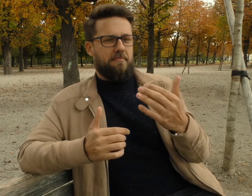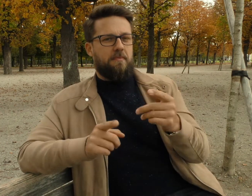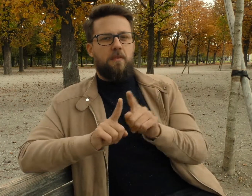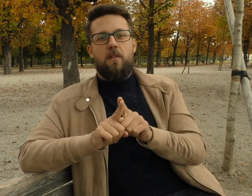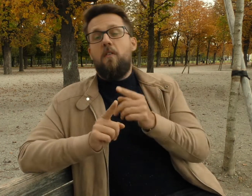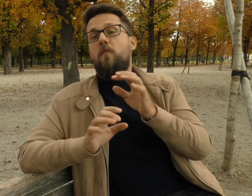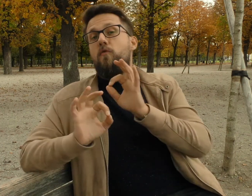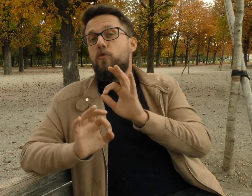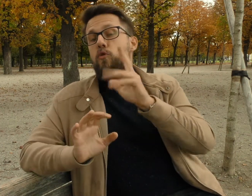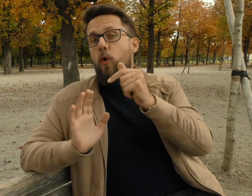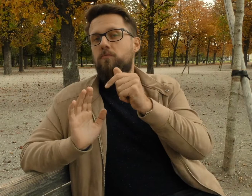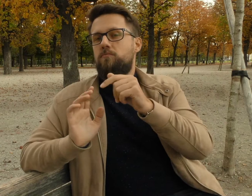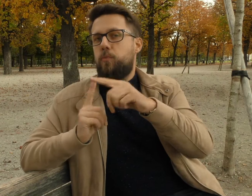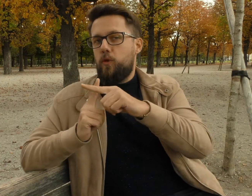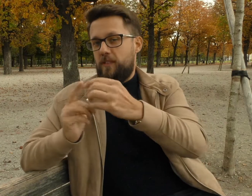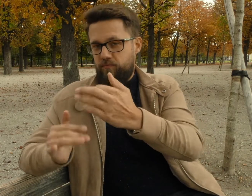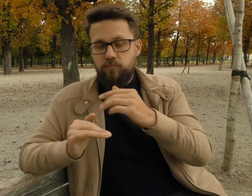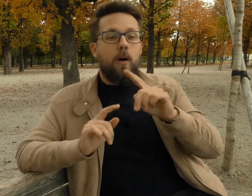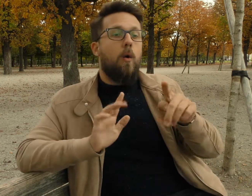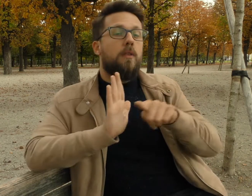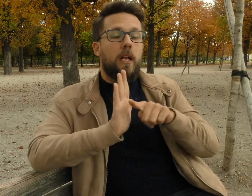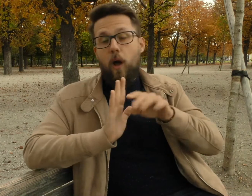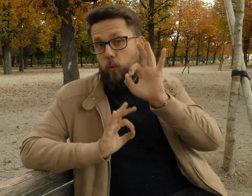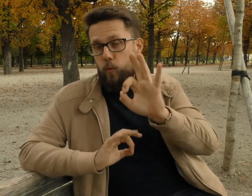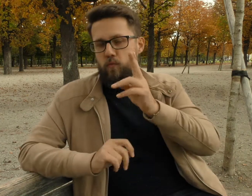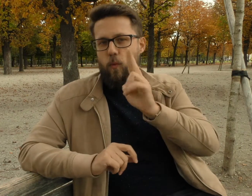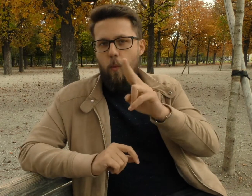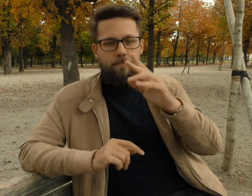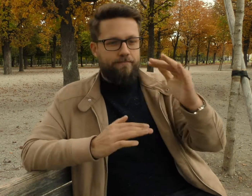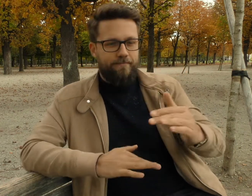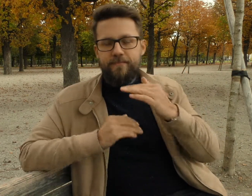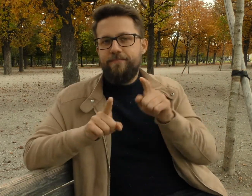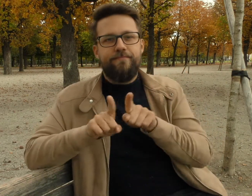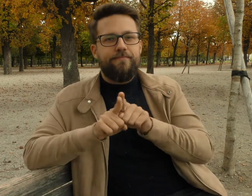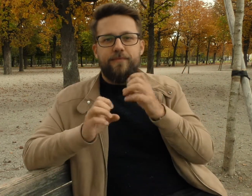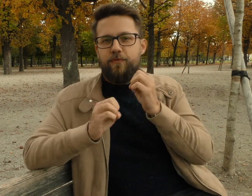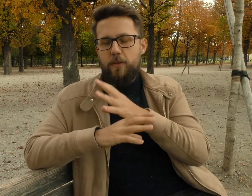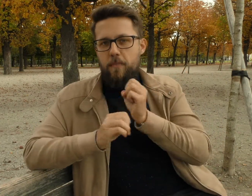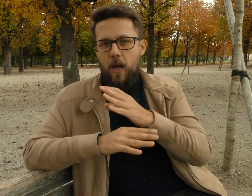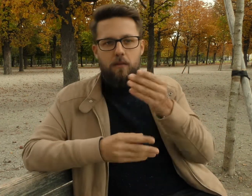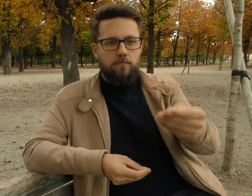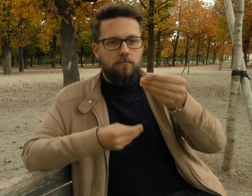For them it is nice that the film has surprised them positively but even if something comes across negatively to people, that's good. Why is that important to me, as well? When people tell me what effect it has on them, that's feedback for me.